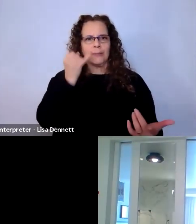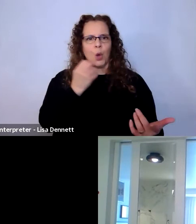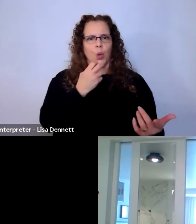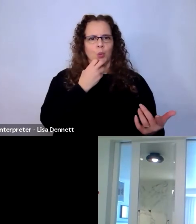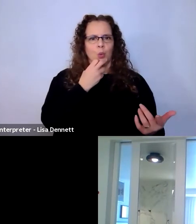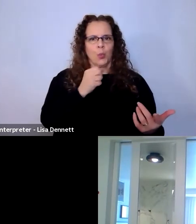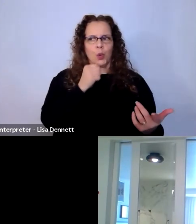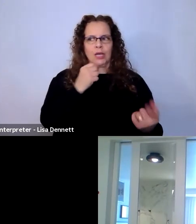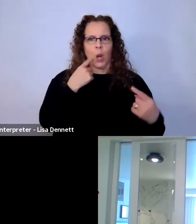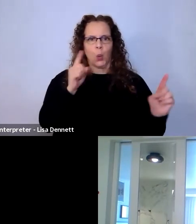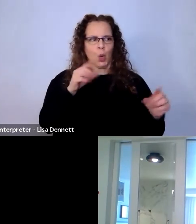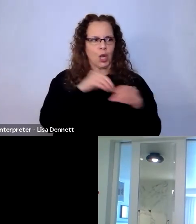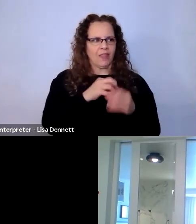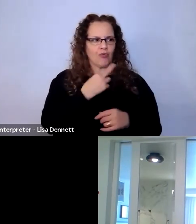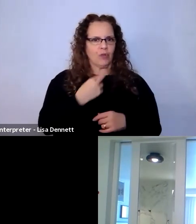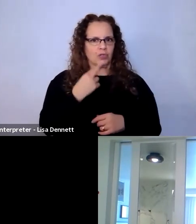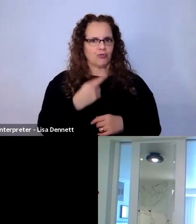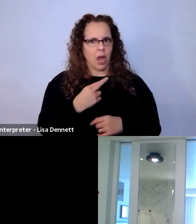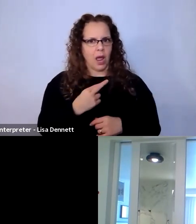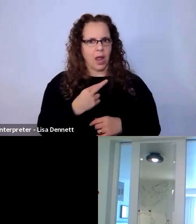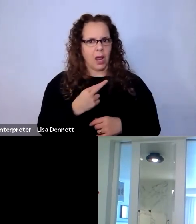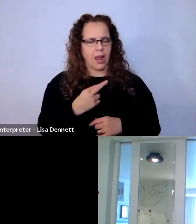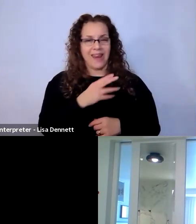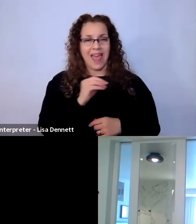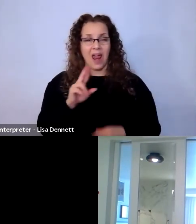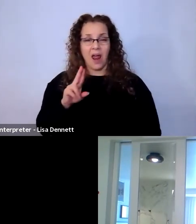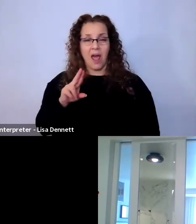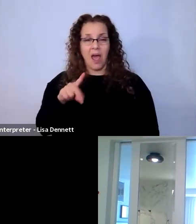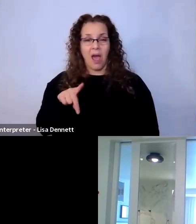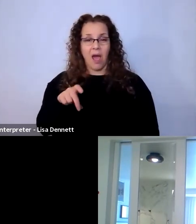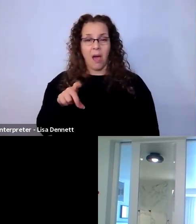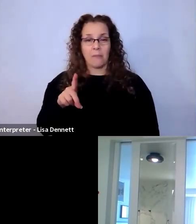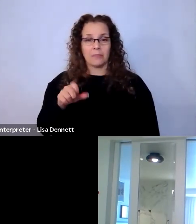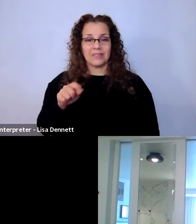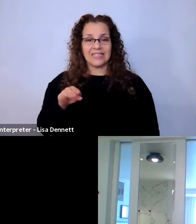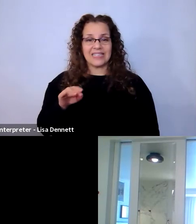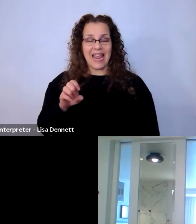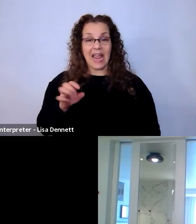in the restaurant even an update isn't it important for there to be accessibility,